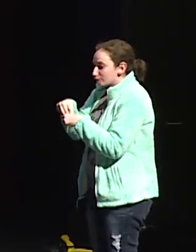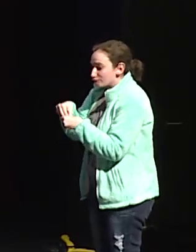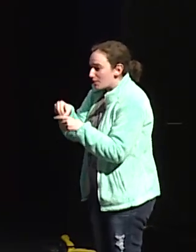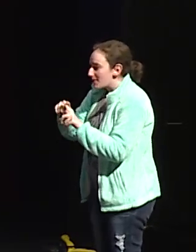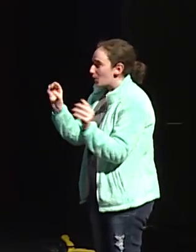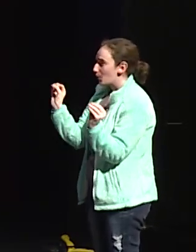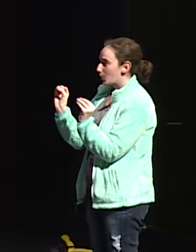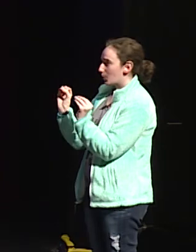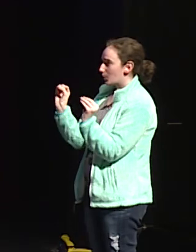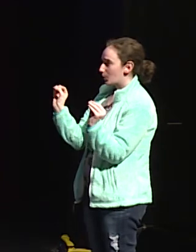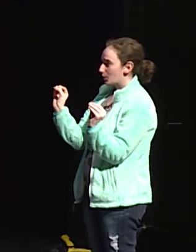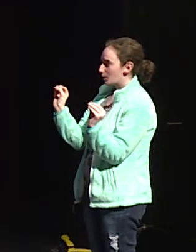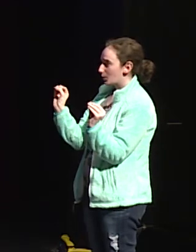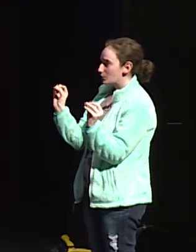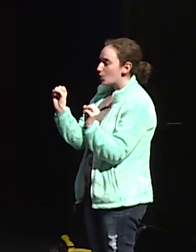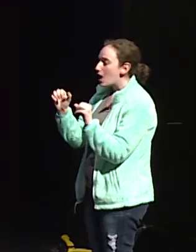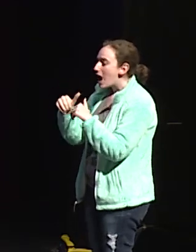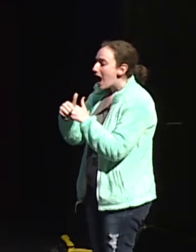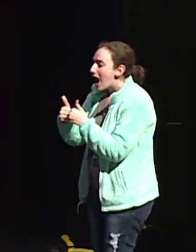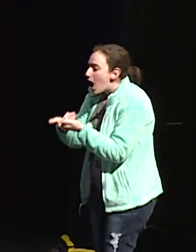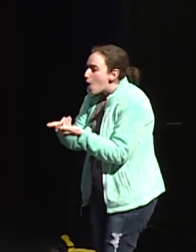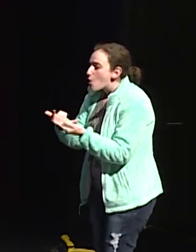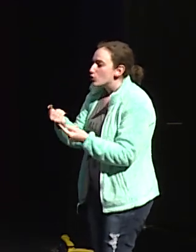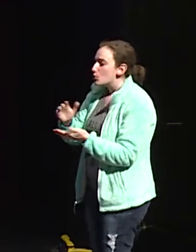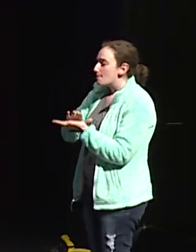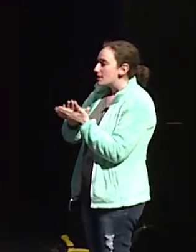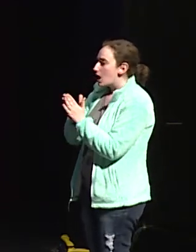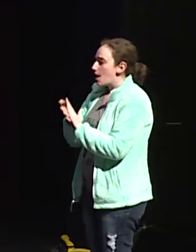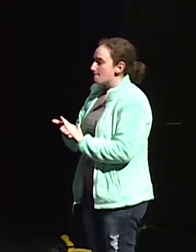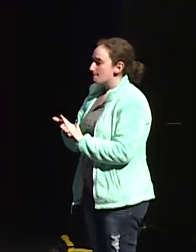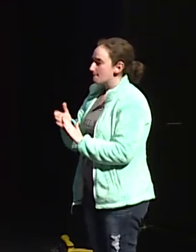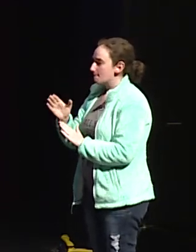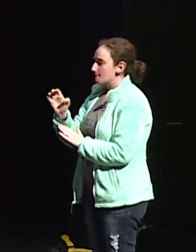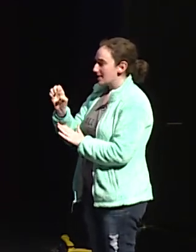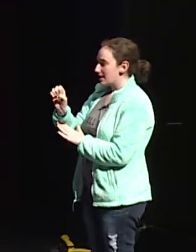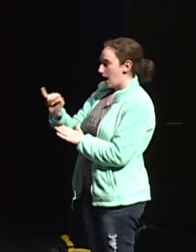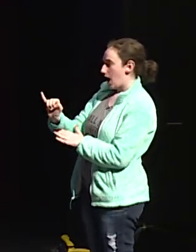There is not much support for early intervention in sign languages.